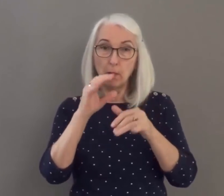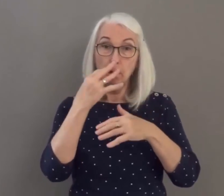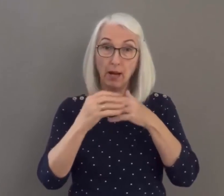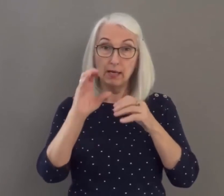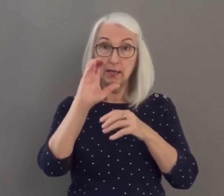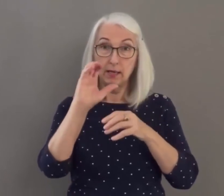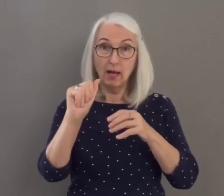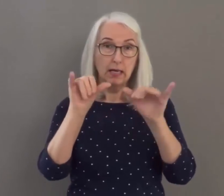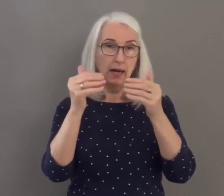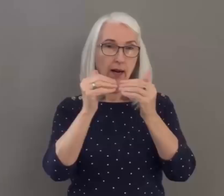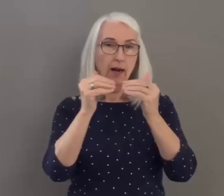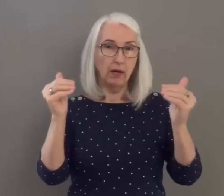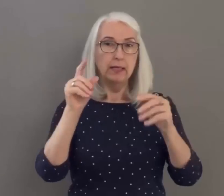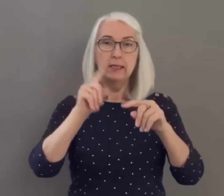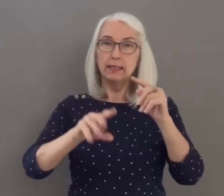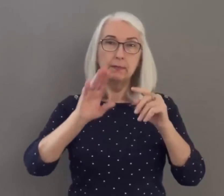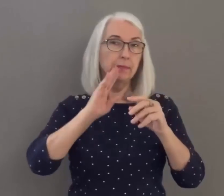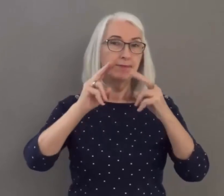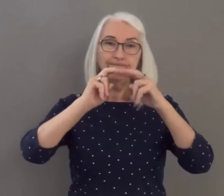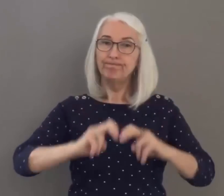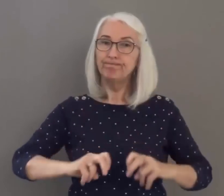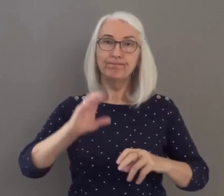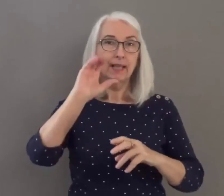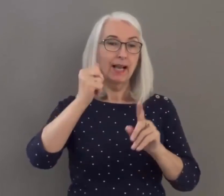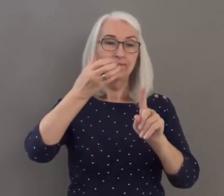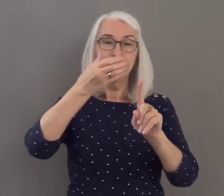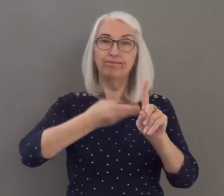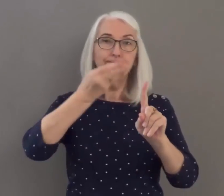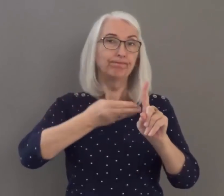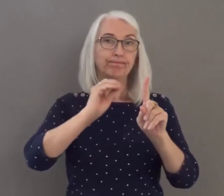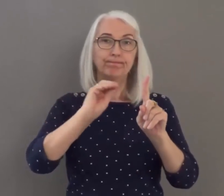The body tightly controls calcium in the blood, so measuring blood calcium levels cannot assess calcium status.